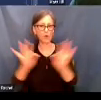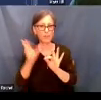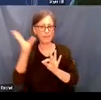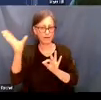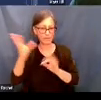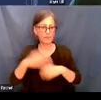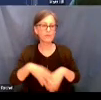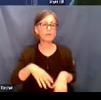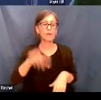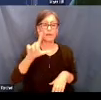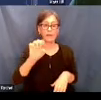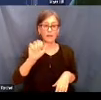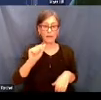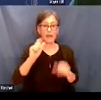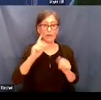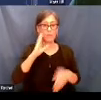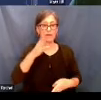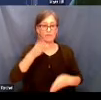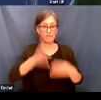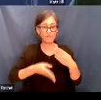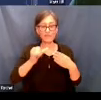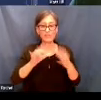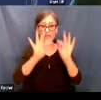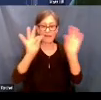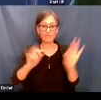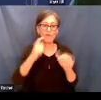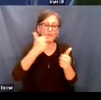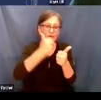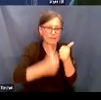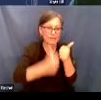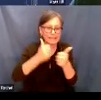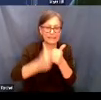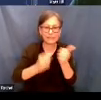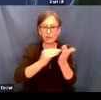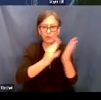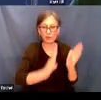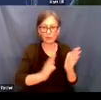The LEA shall complete this form for each individual student that is placed